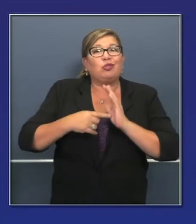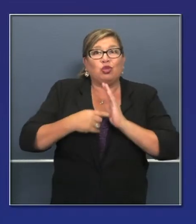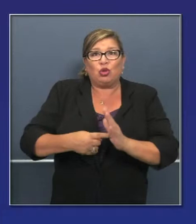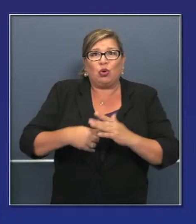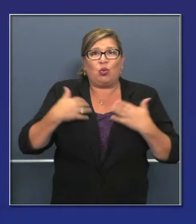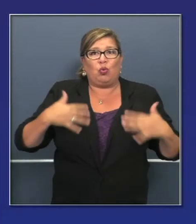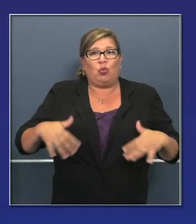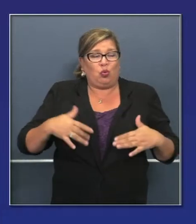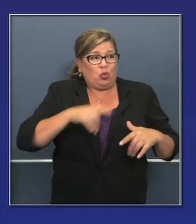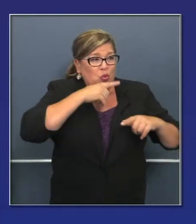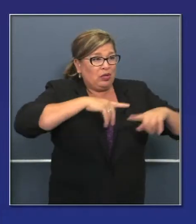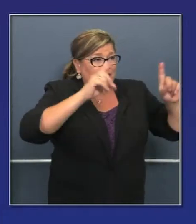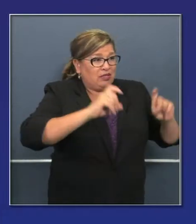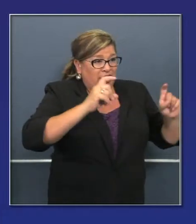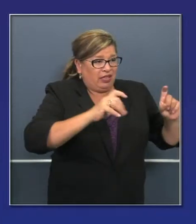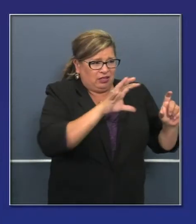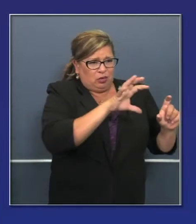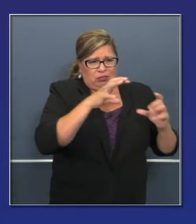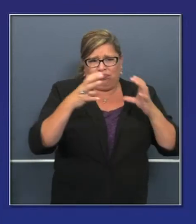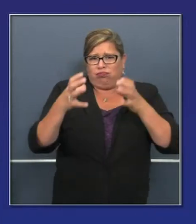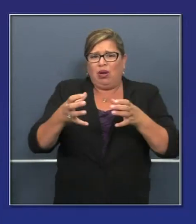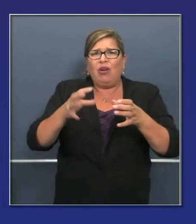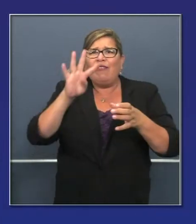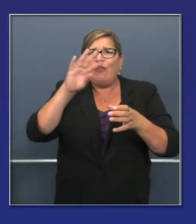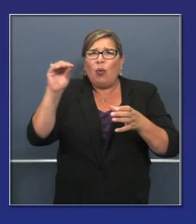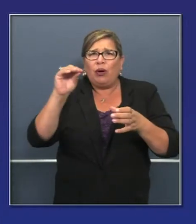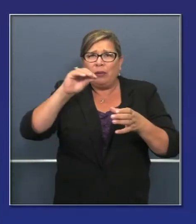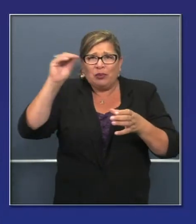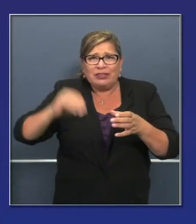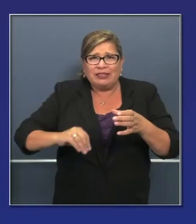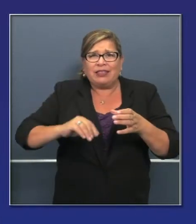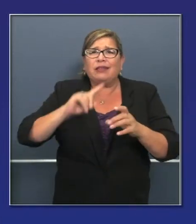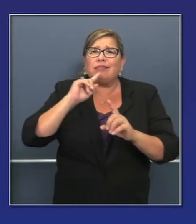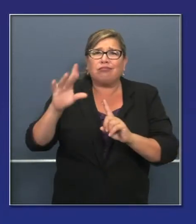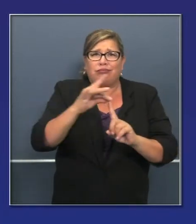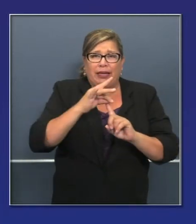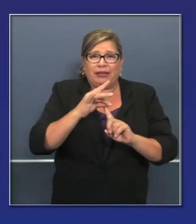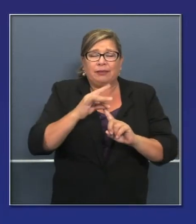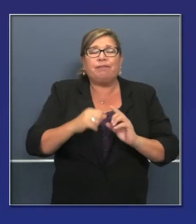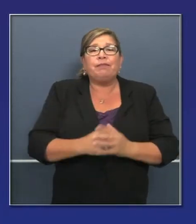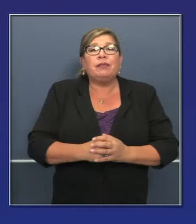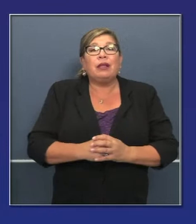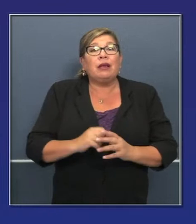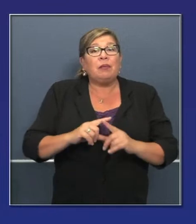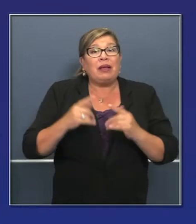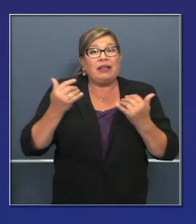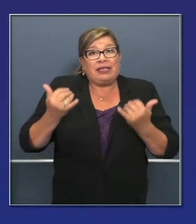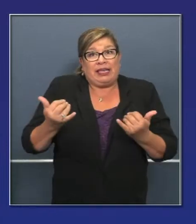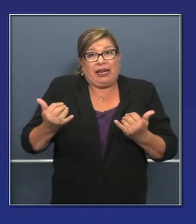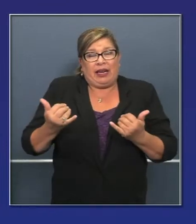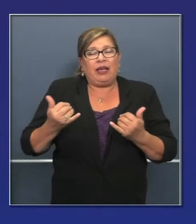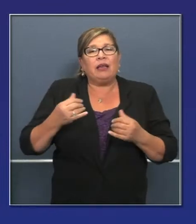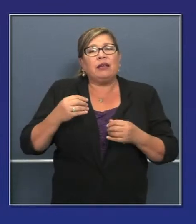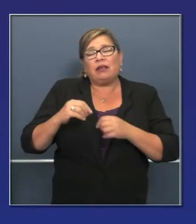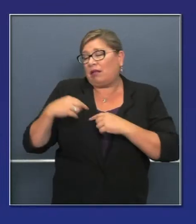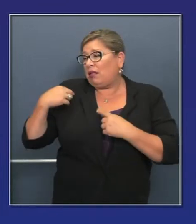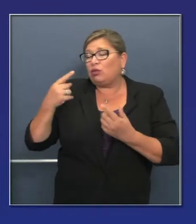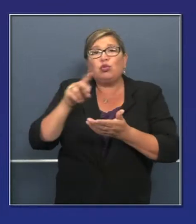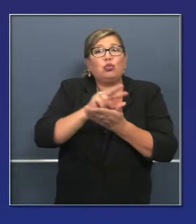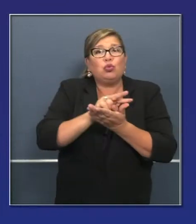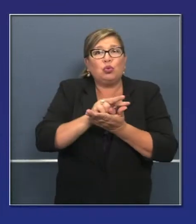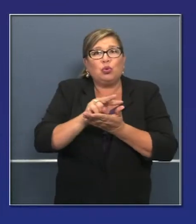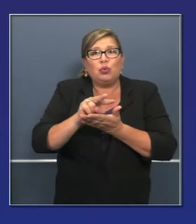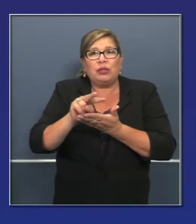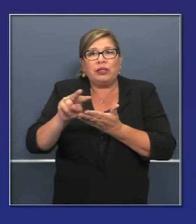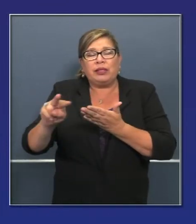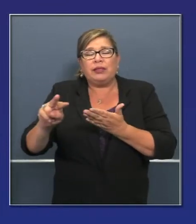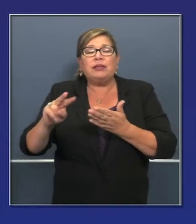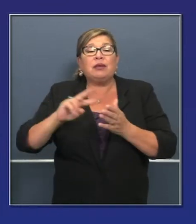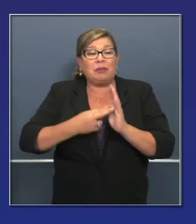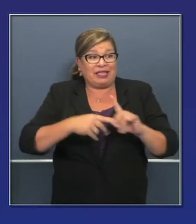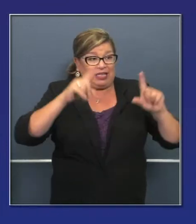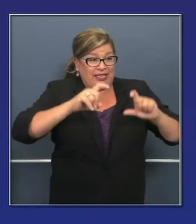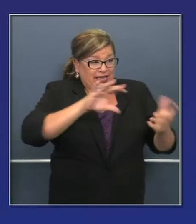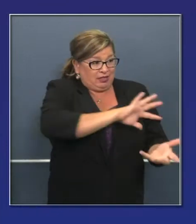40 point eight percent today on the 14 day average that positivity rate is about 4.1 percent now I